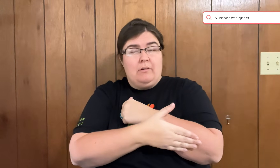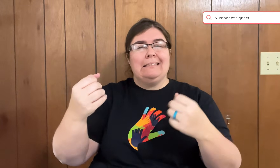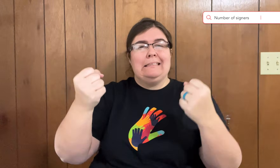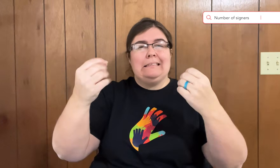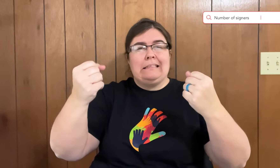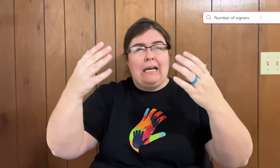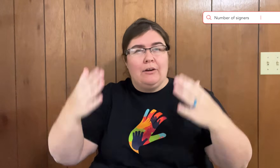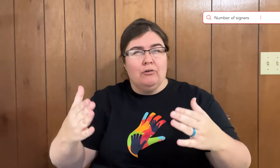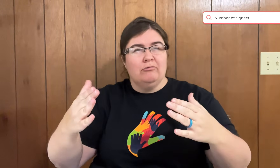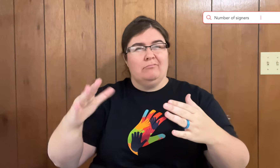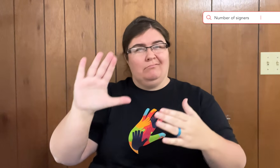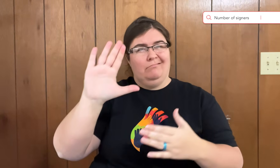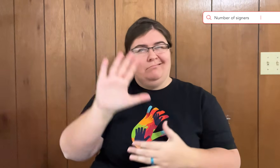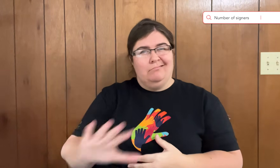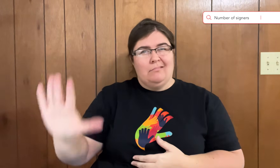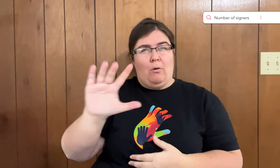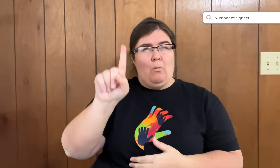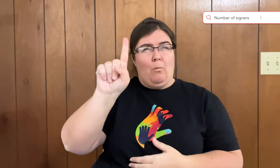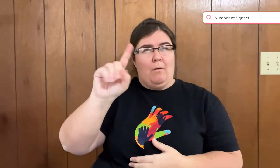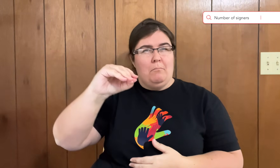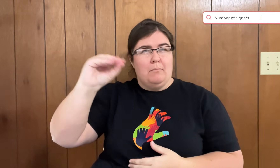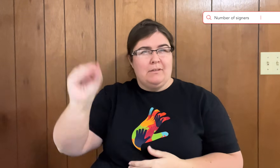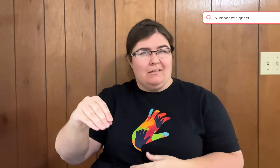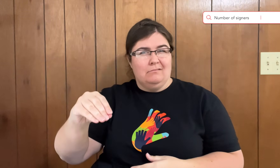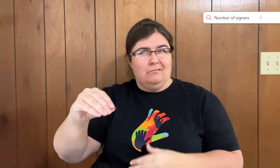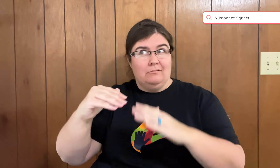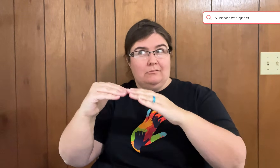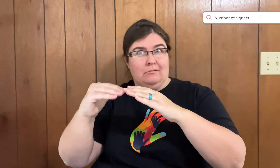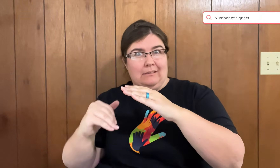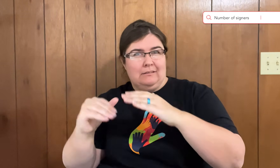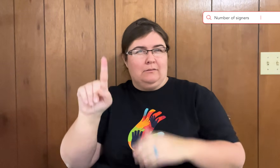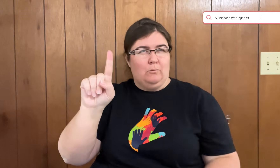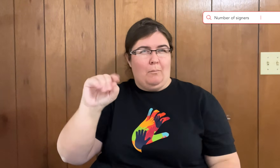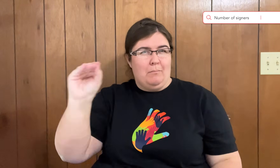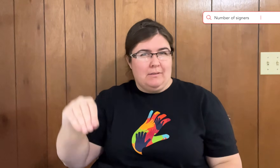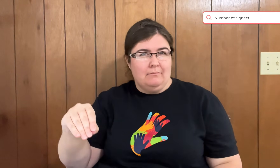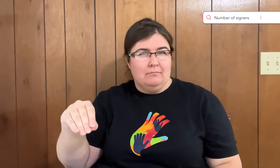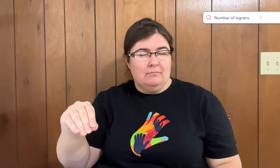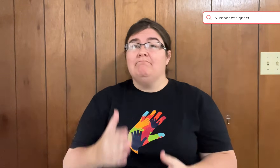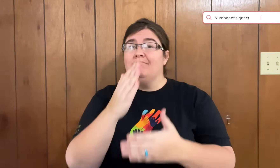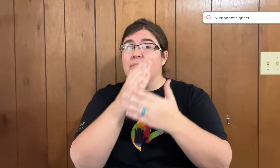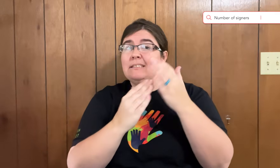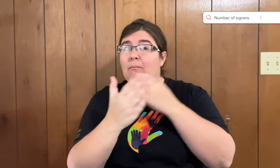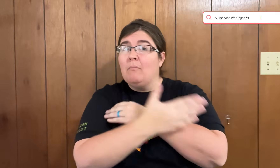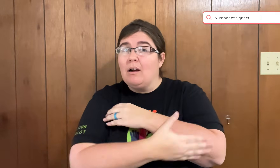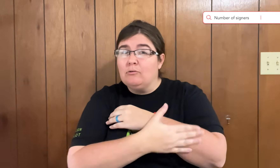in most countries signers make up about 1% of the population (or less).